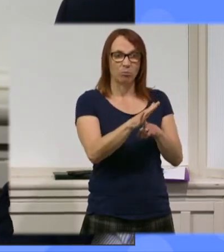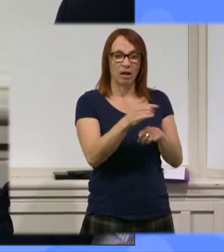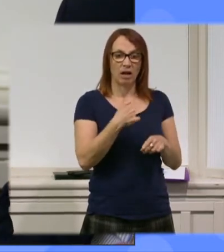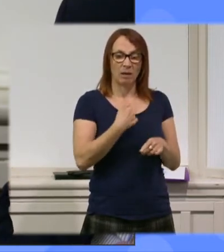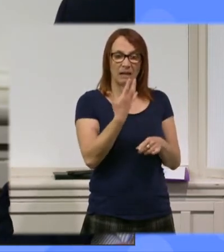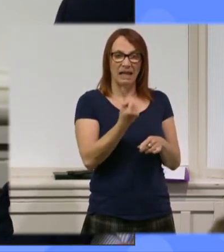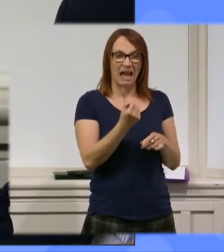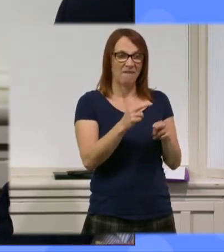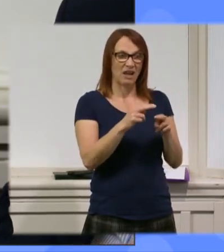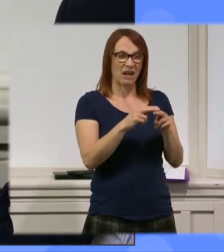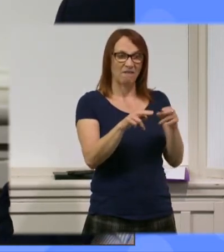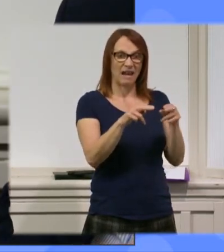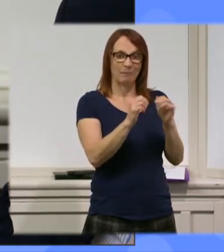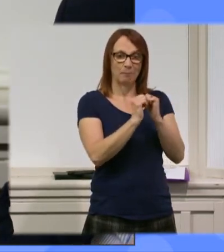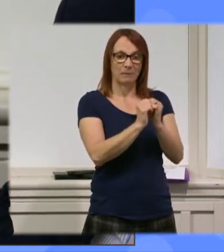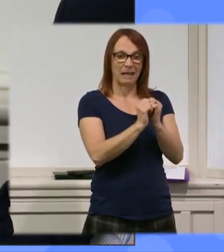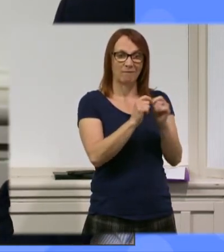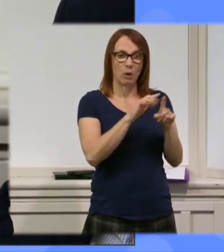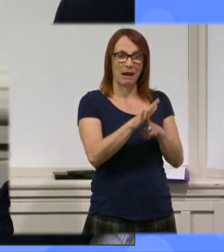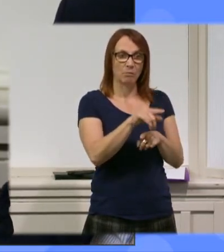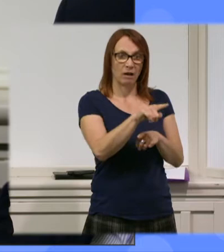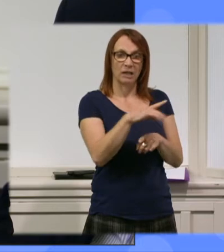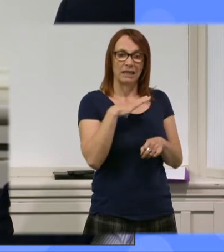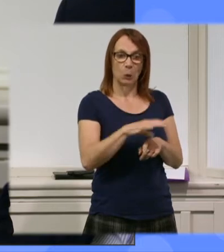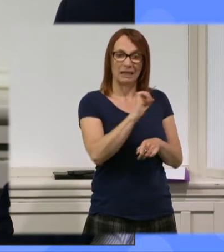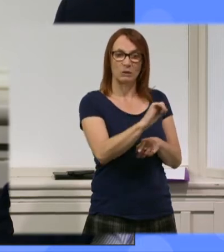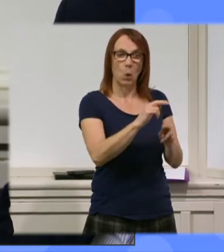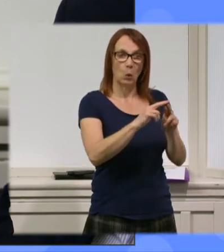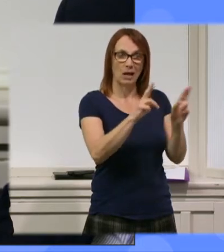doesn't need or hasn't needed their own property so it's about it's about new